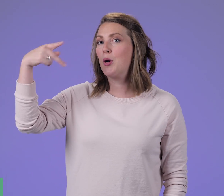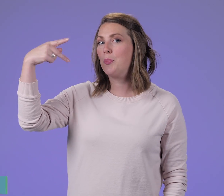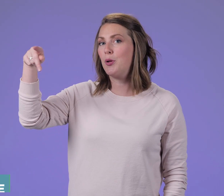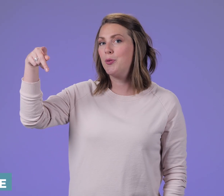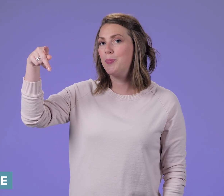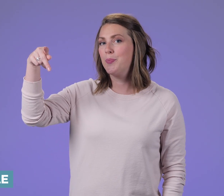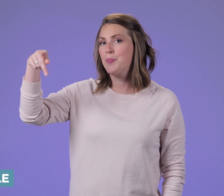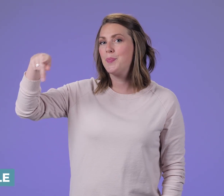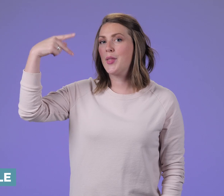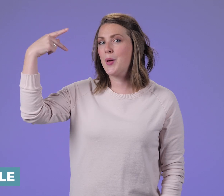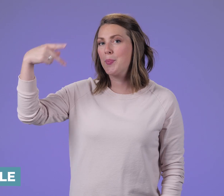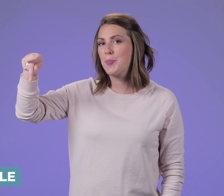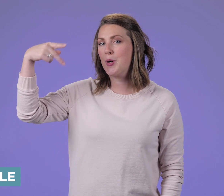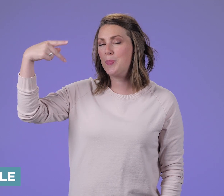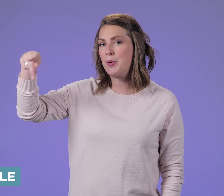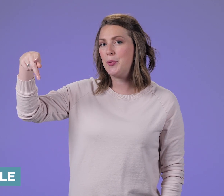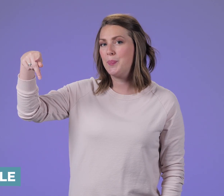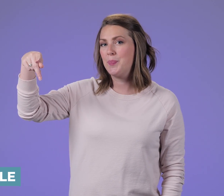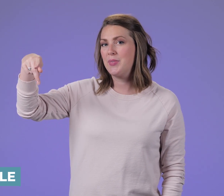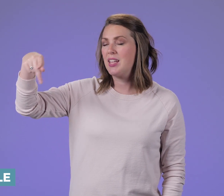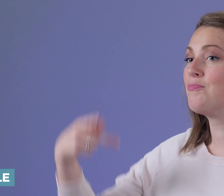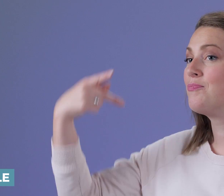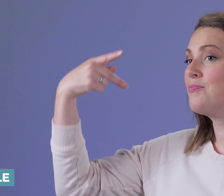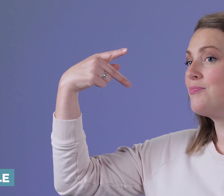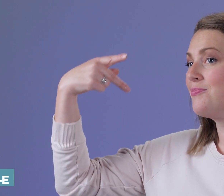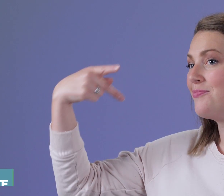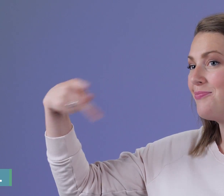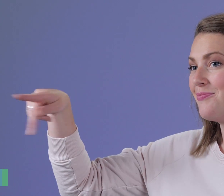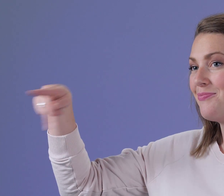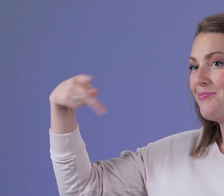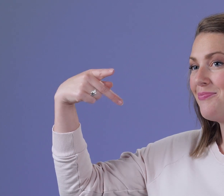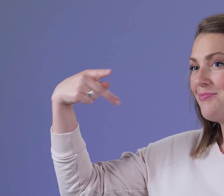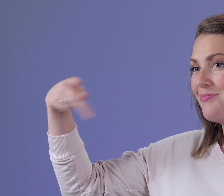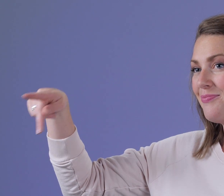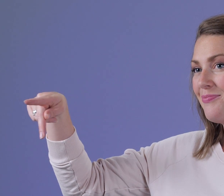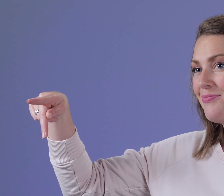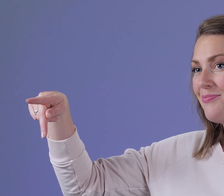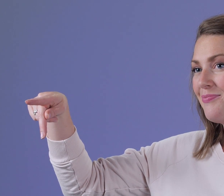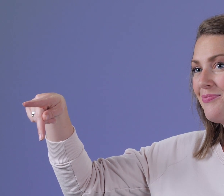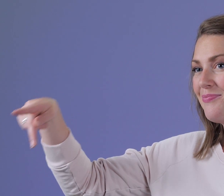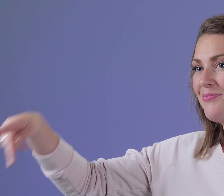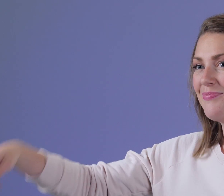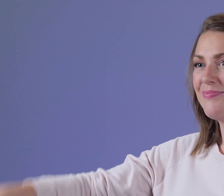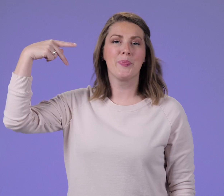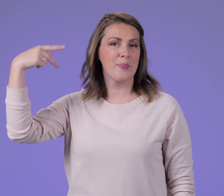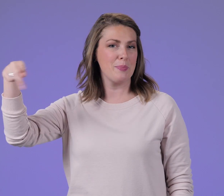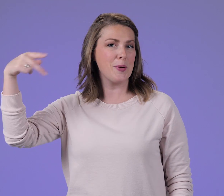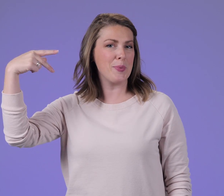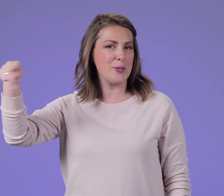Purple Purple It's the letter p flicking back and forth. Purple